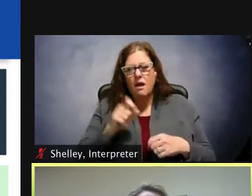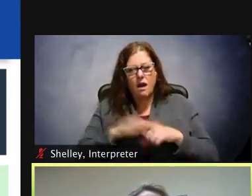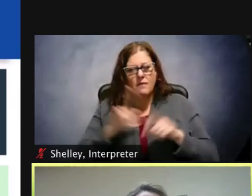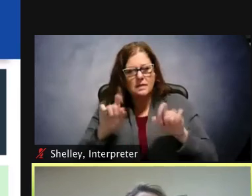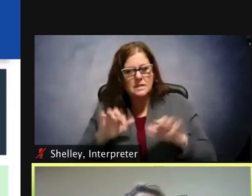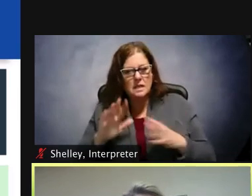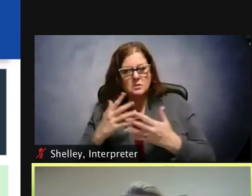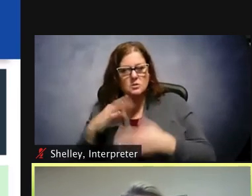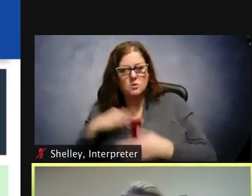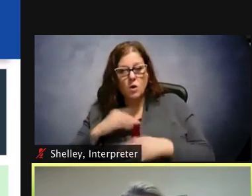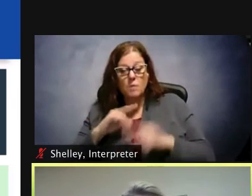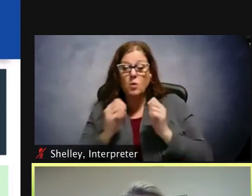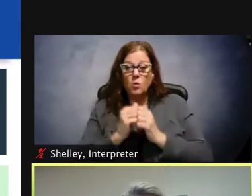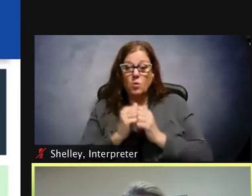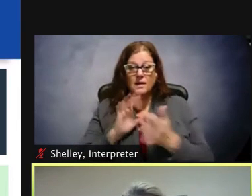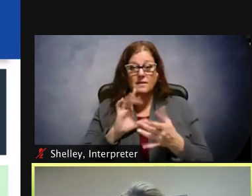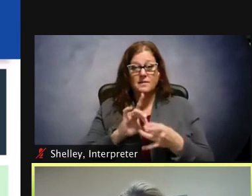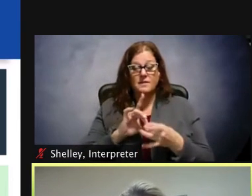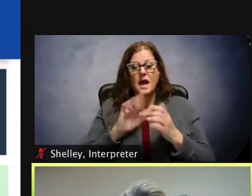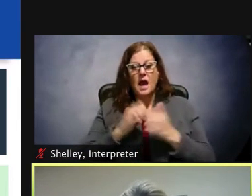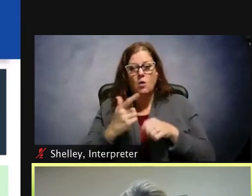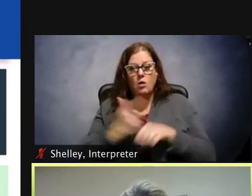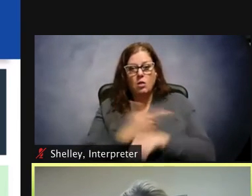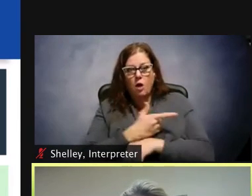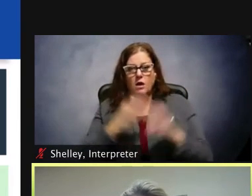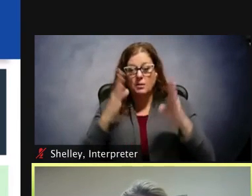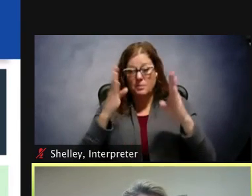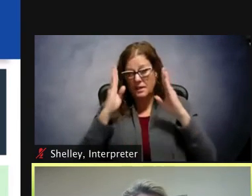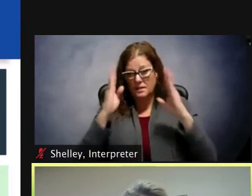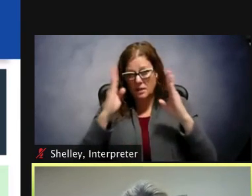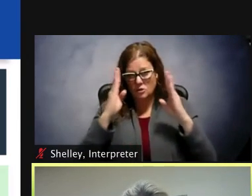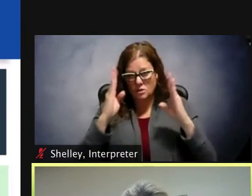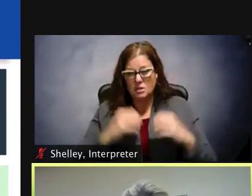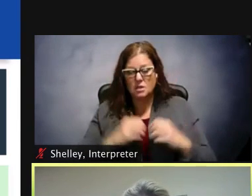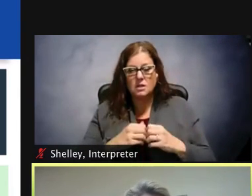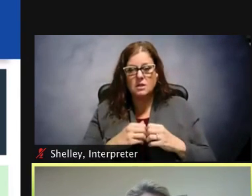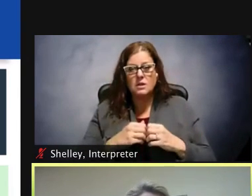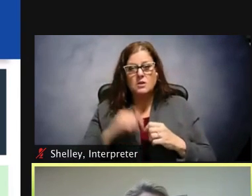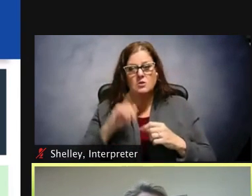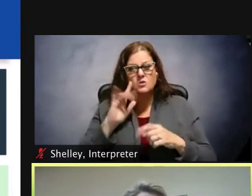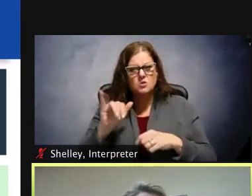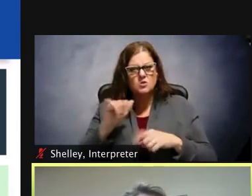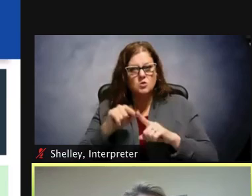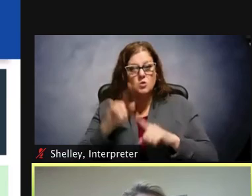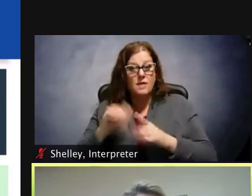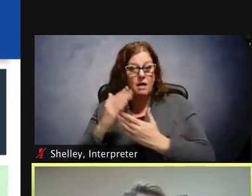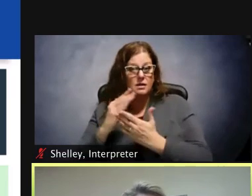but with the length of time that he was paying attention to the lessons. So he seemed to be